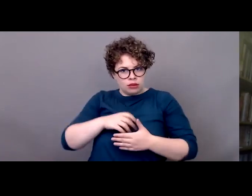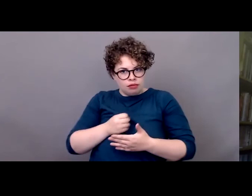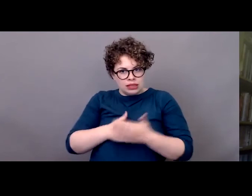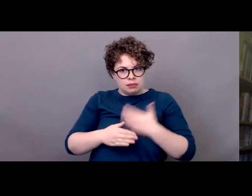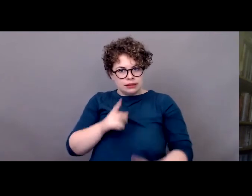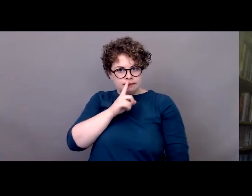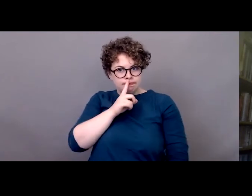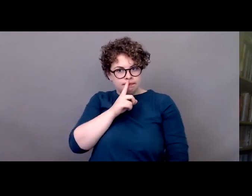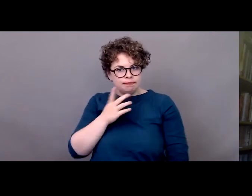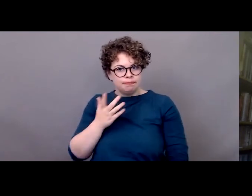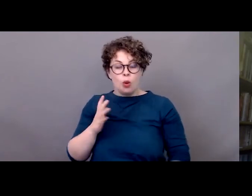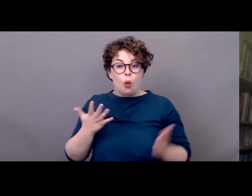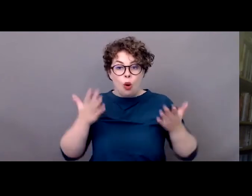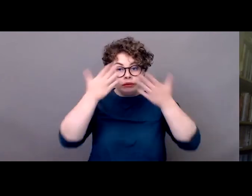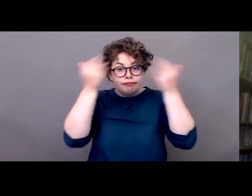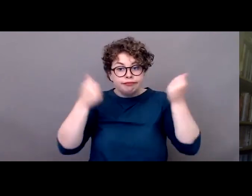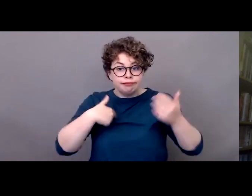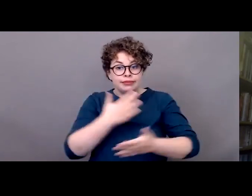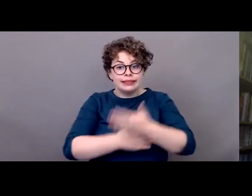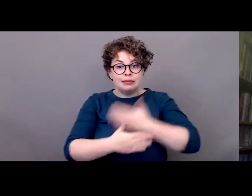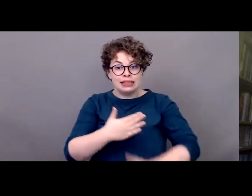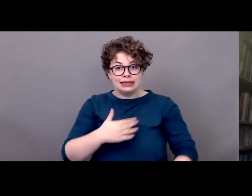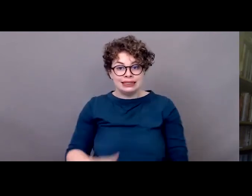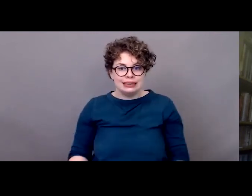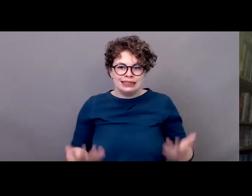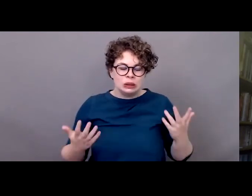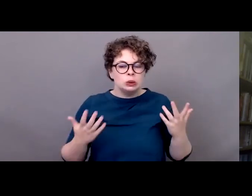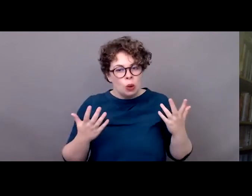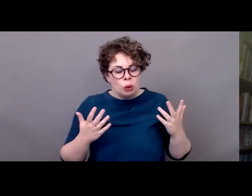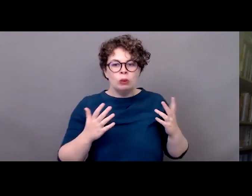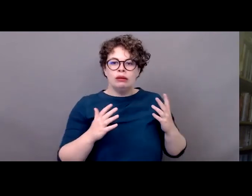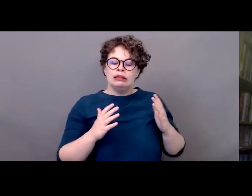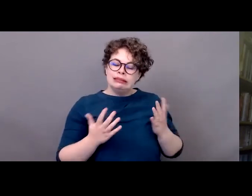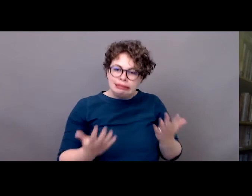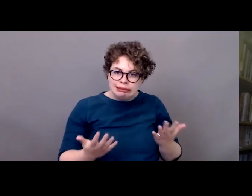persons with disabilities face exclusion and discrimination during humanitarian crises.